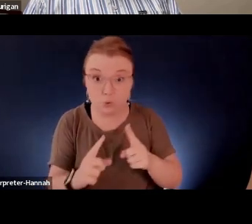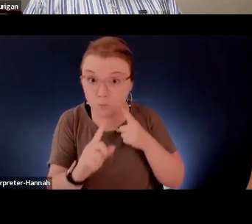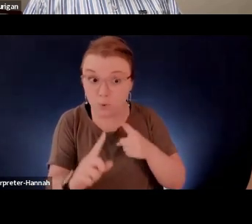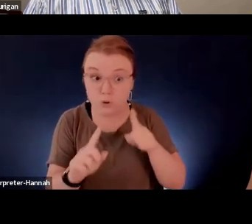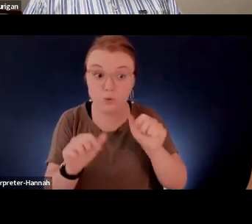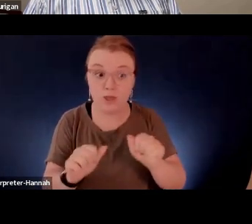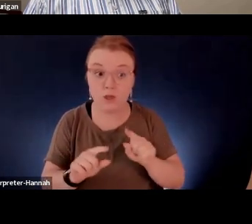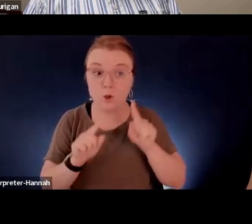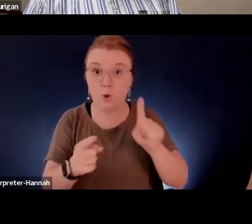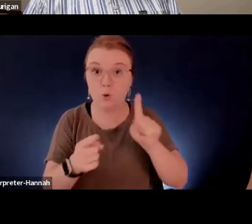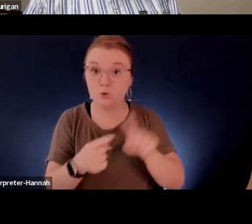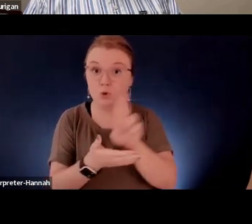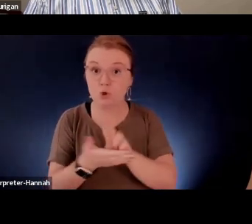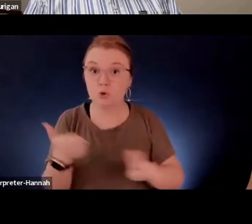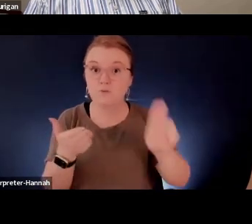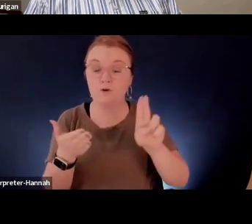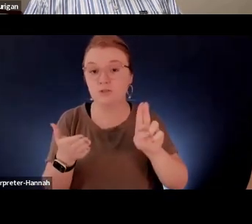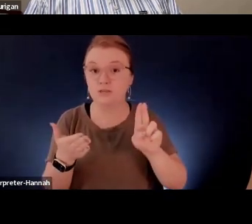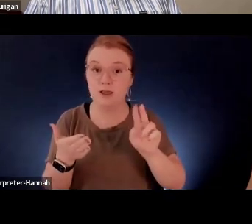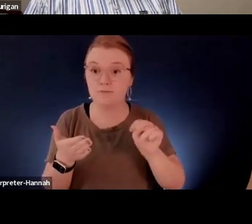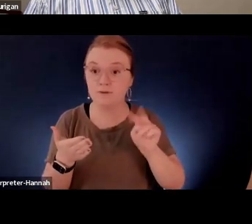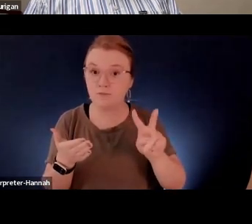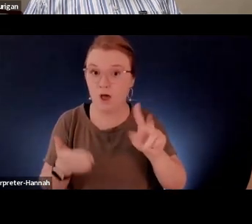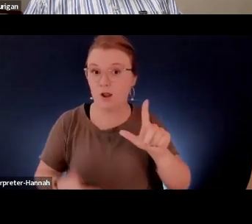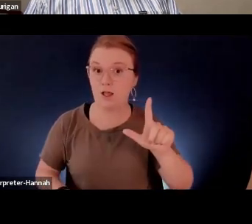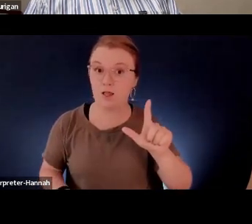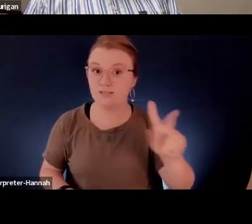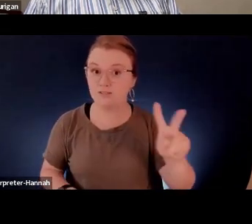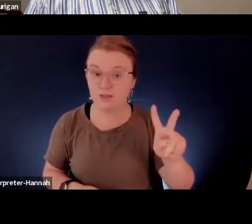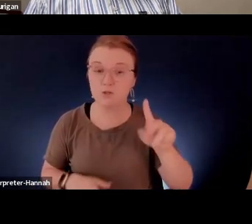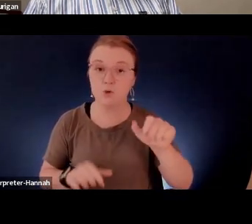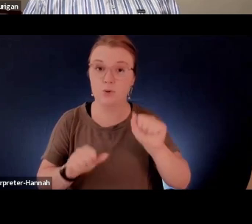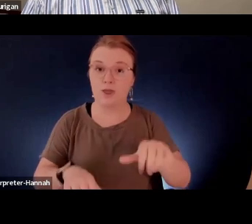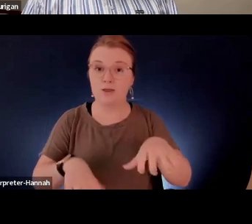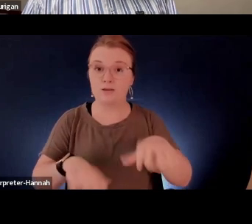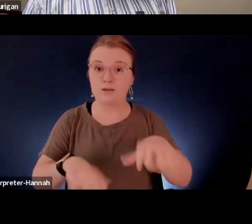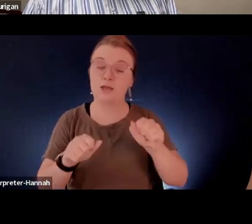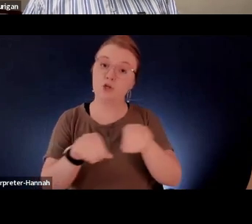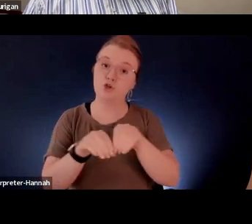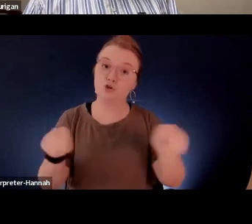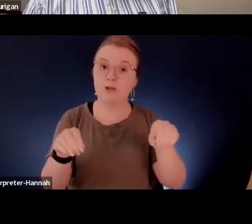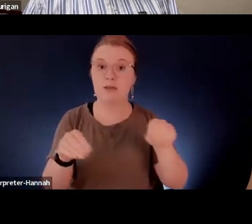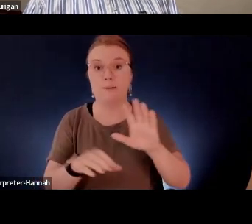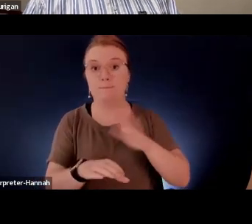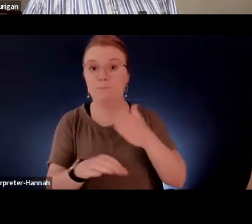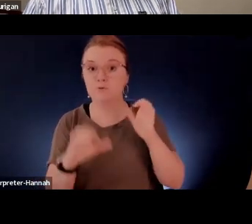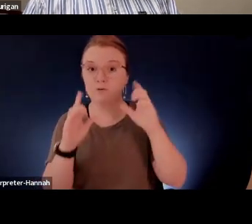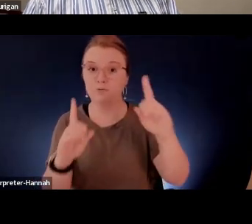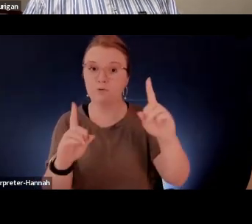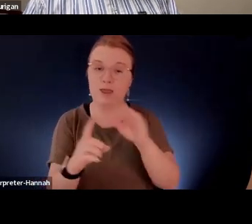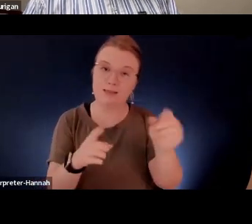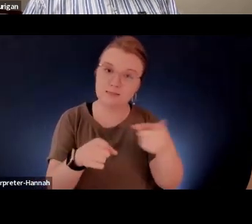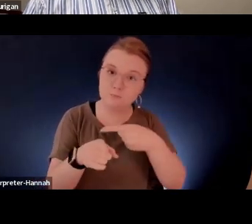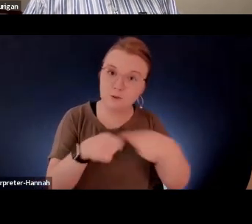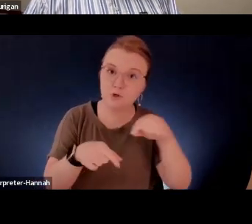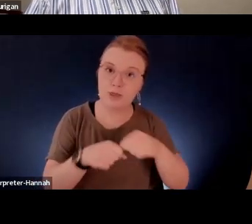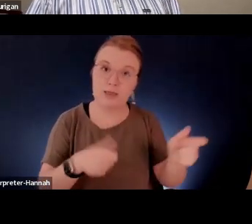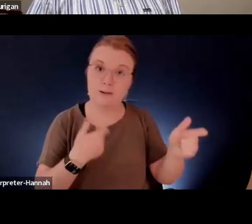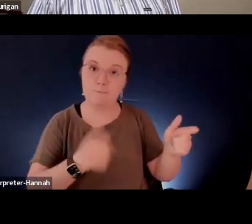University of Nevada Las Vegas, and you can get a degree in music education and specialize in mariachi instruction.